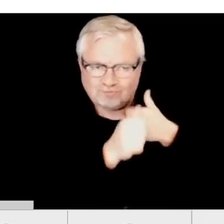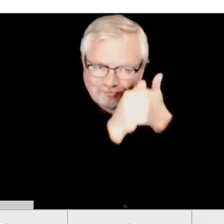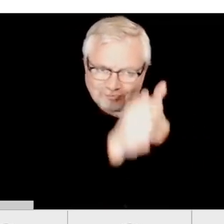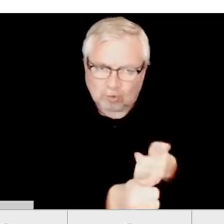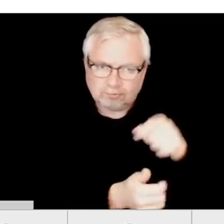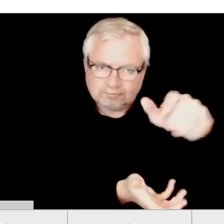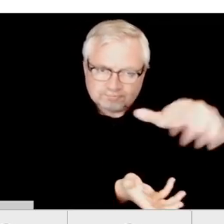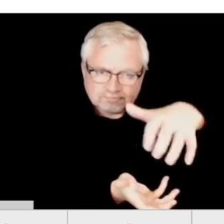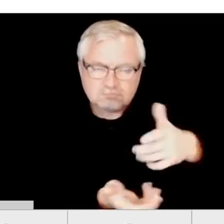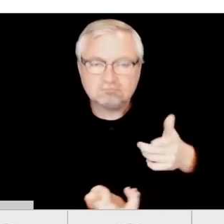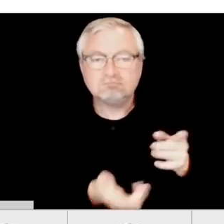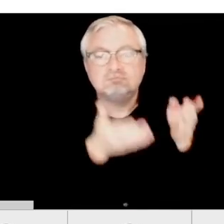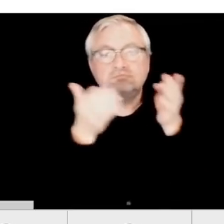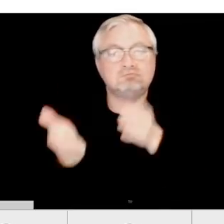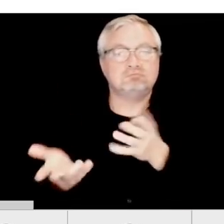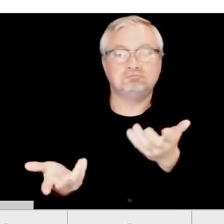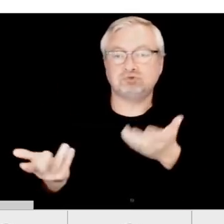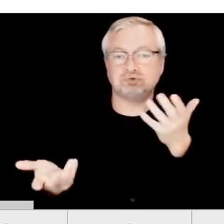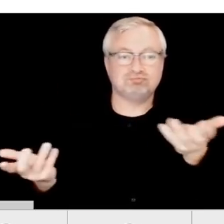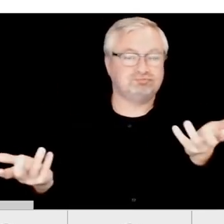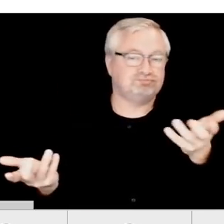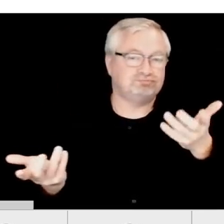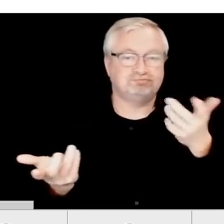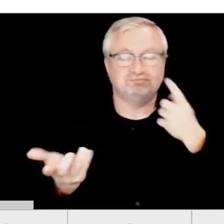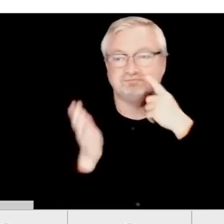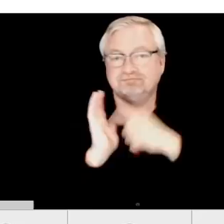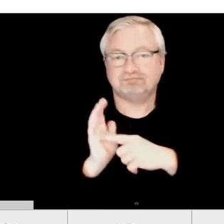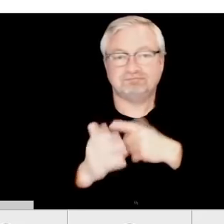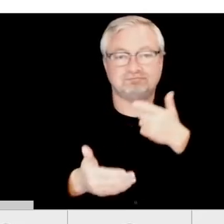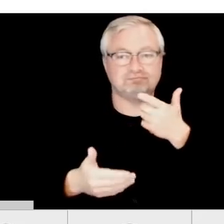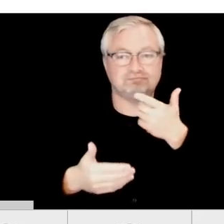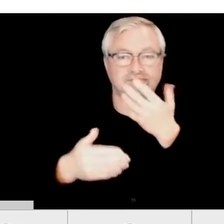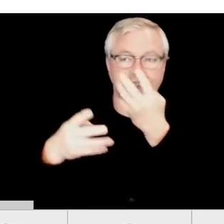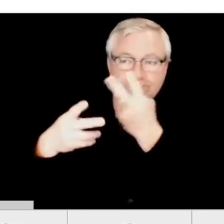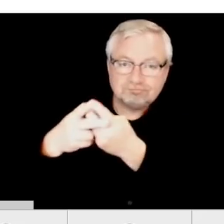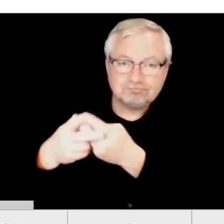But I think that will also emerge in the context of treating patients at